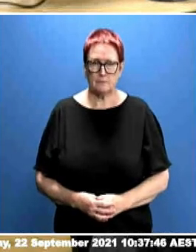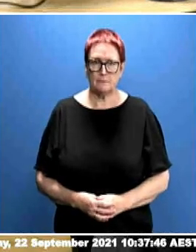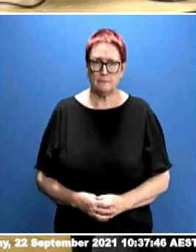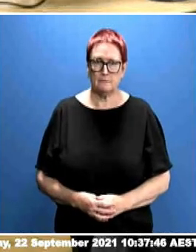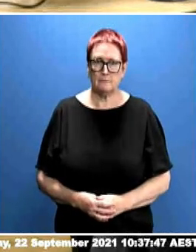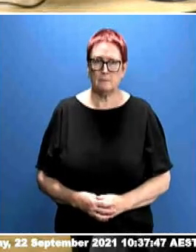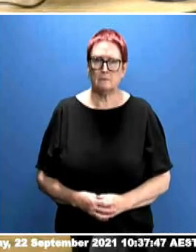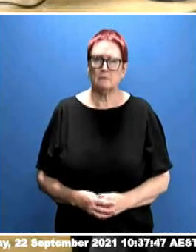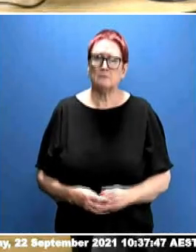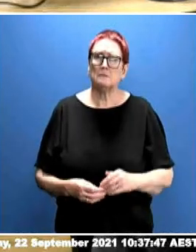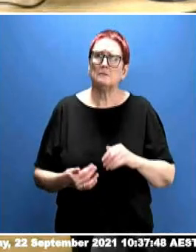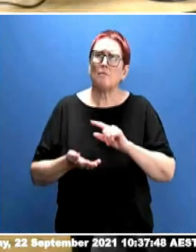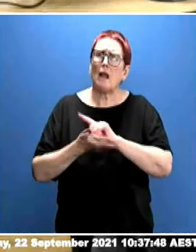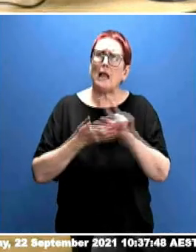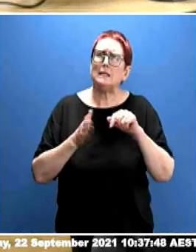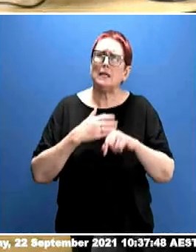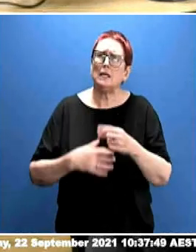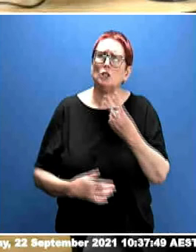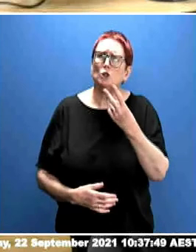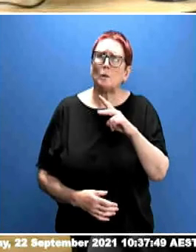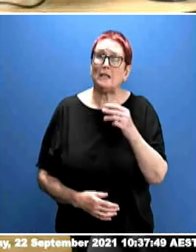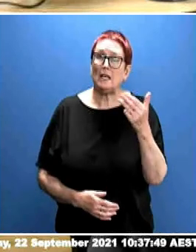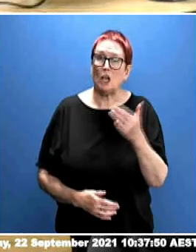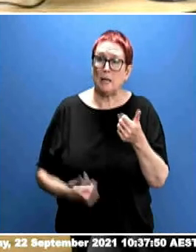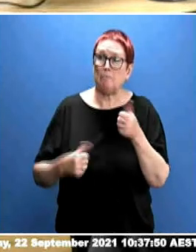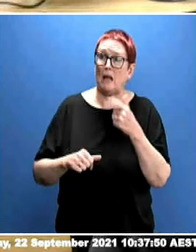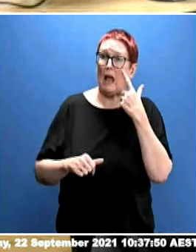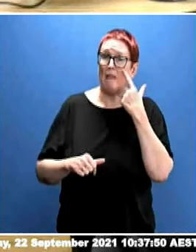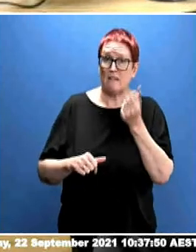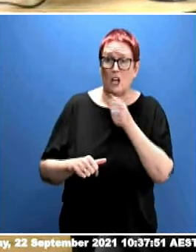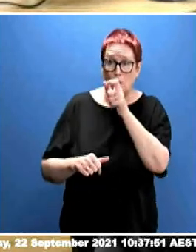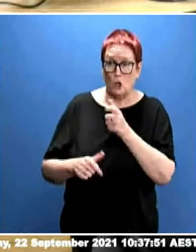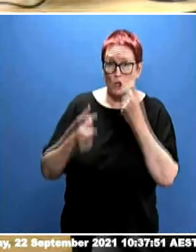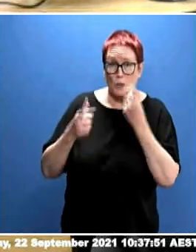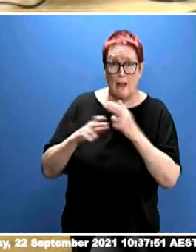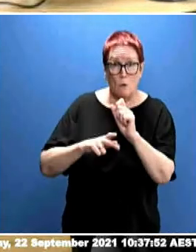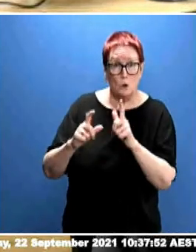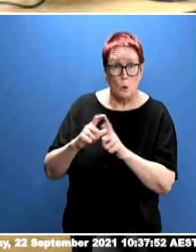In late 2019 a suitable carer was found for Megan? Yes.